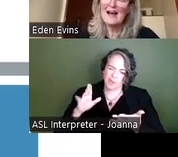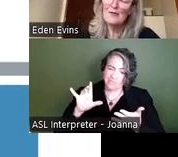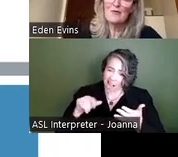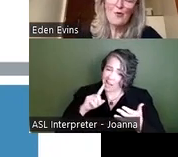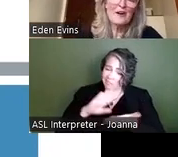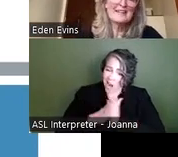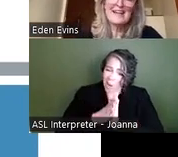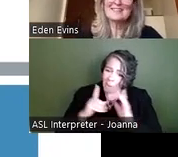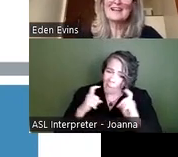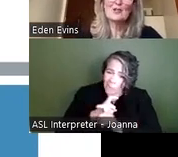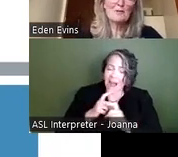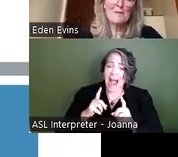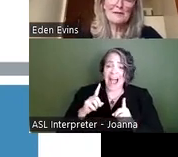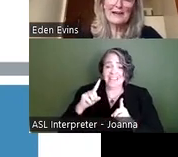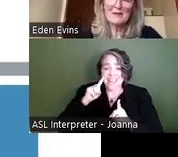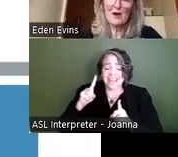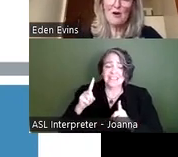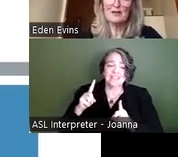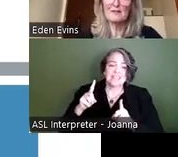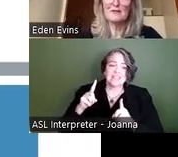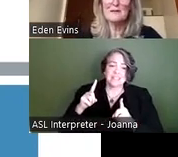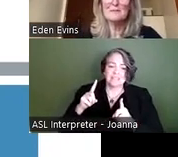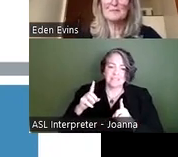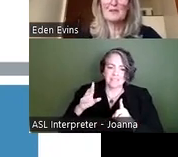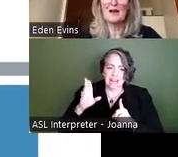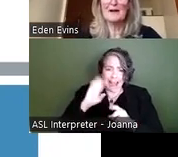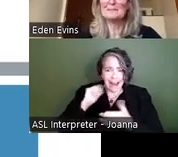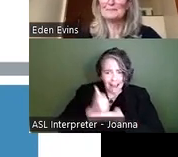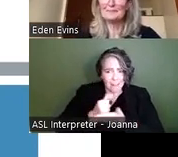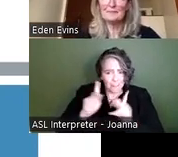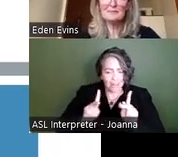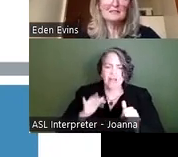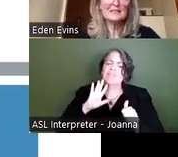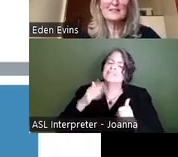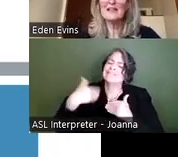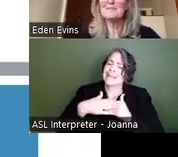And warning, the next slide is super complicated, but I'll walk you through it. Next slide,